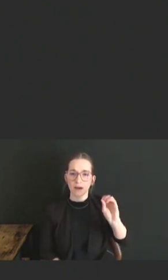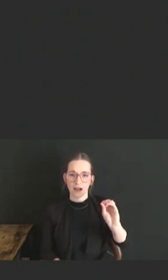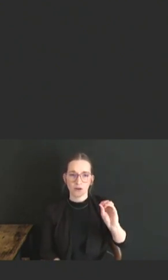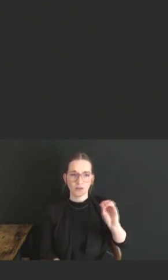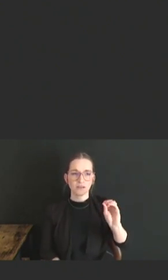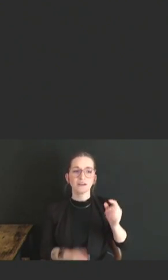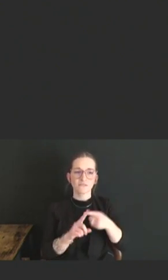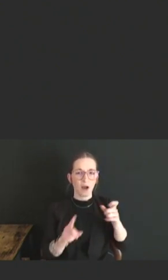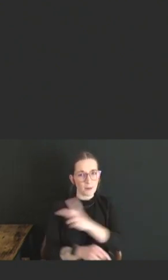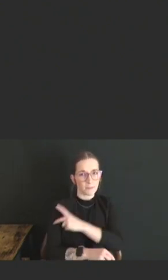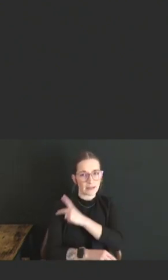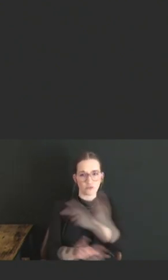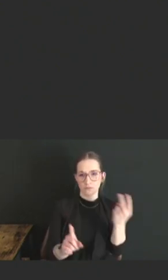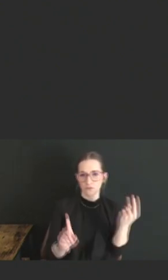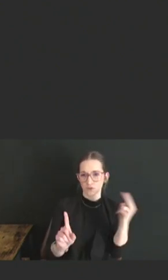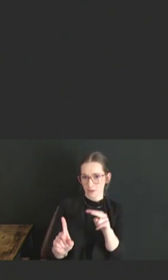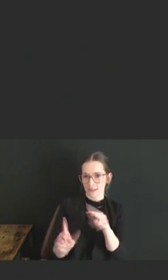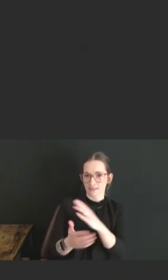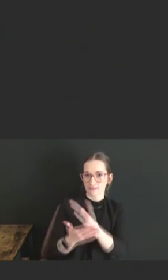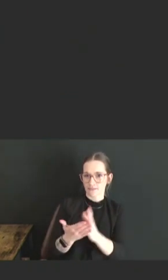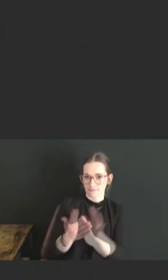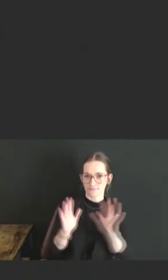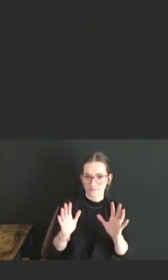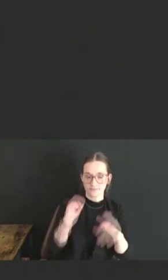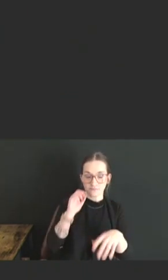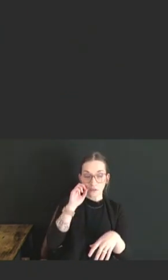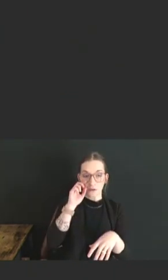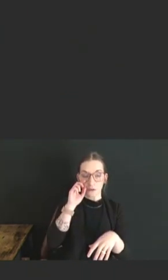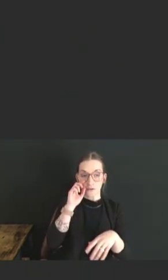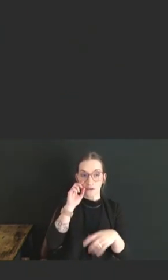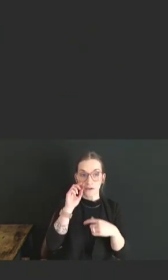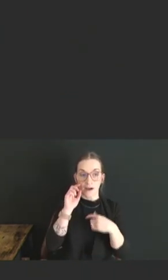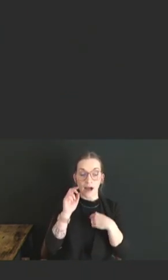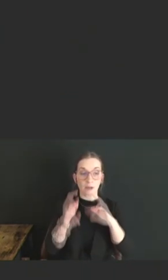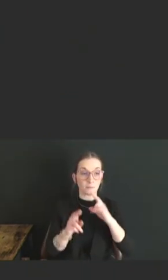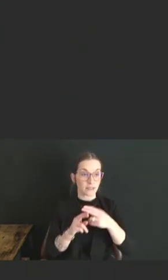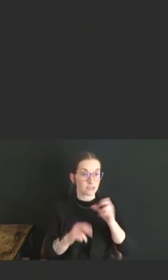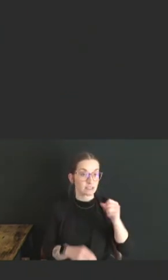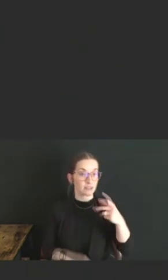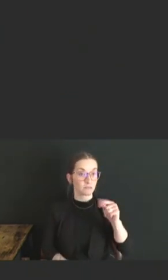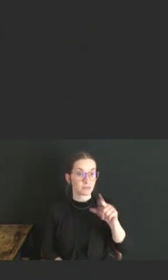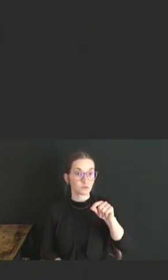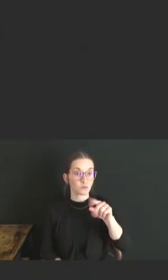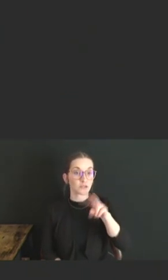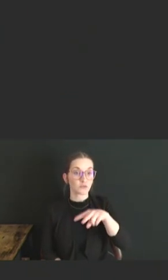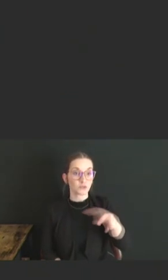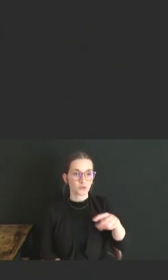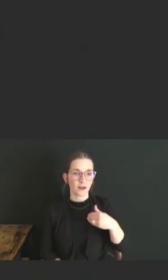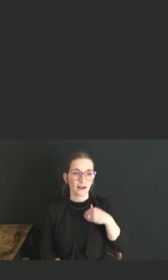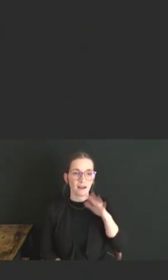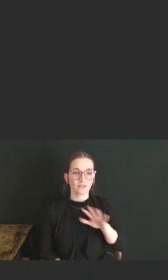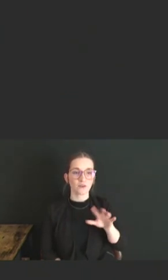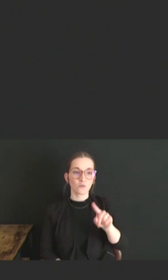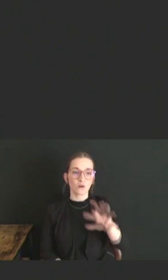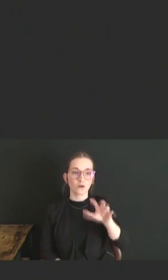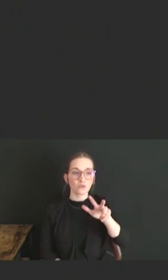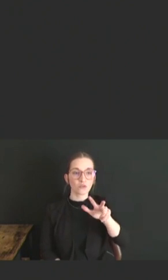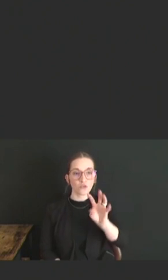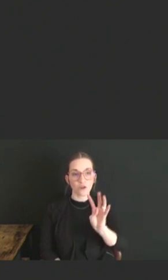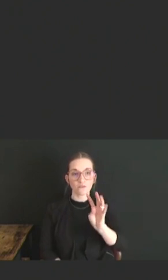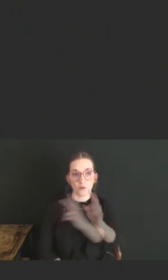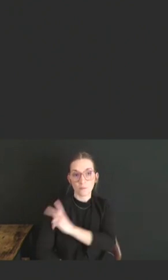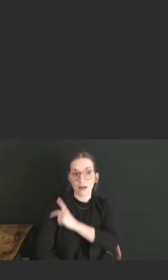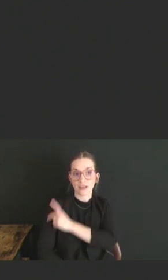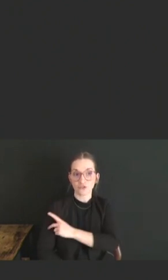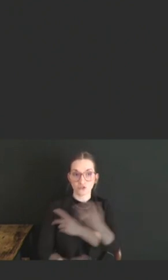survey. As I mentioned, as of September of 2022, there were 134 patients identified during the